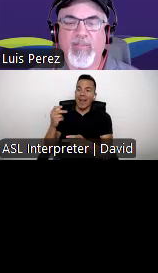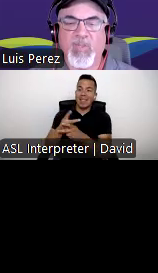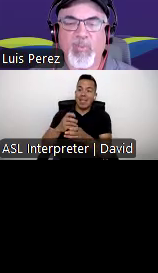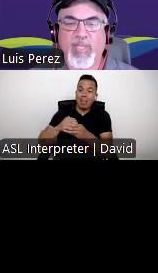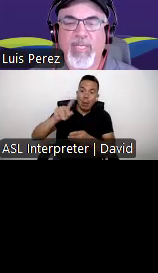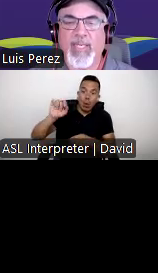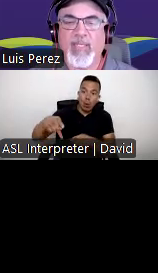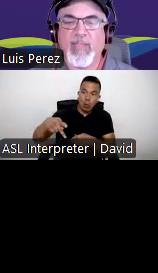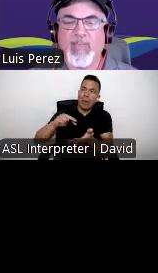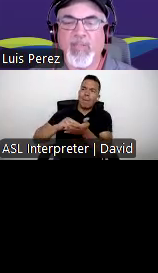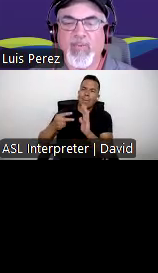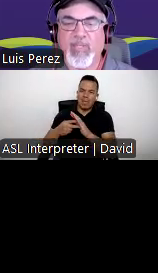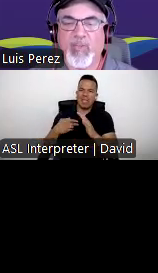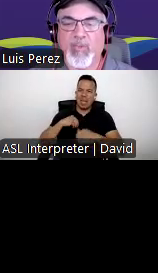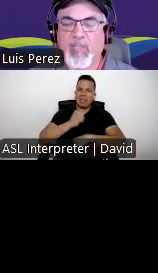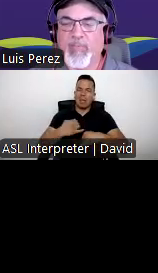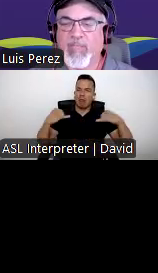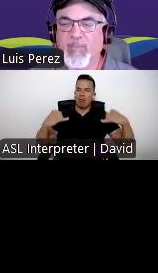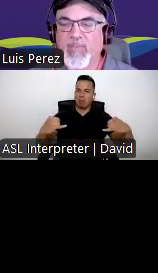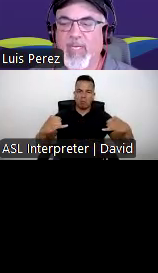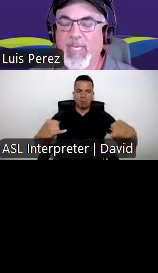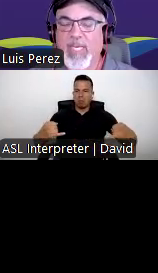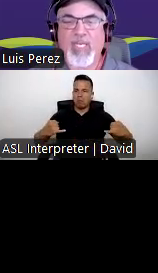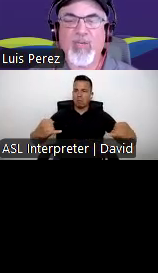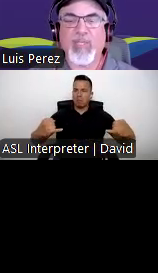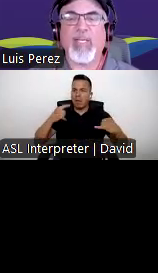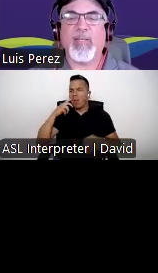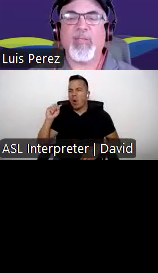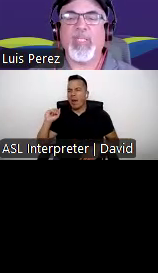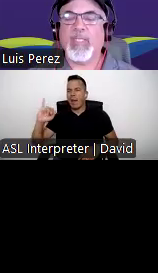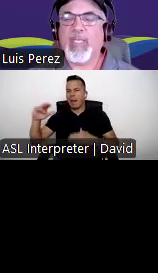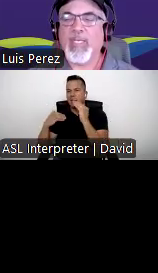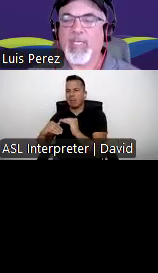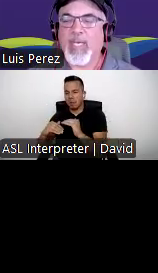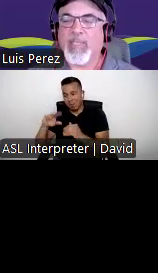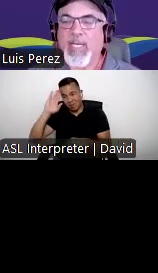to protect against some of its shortcomings, right? Like any new technology, it has a lot